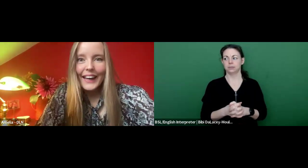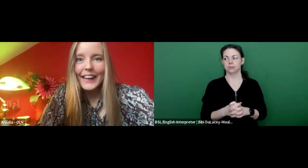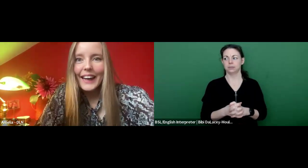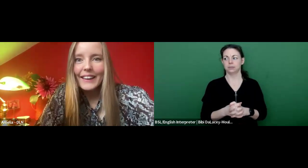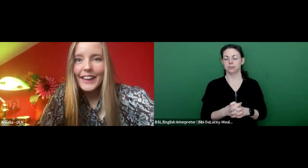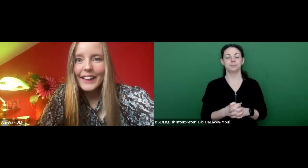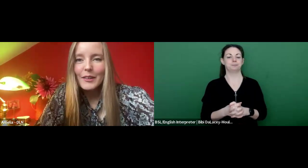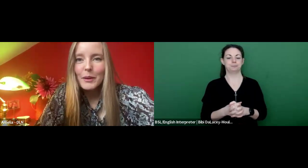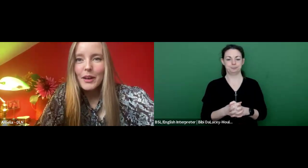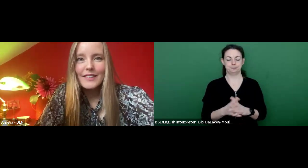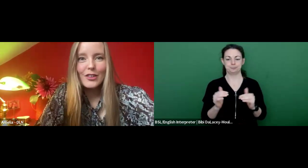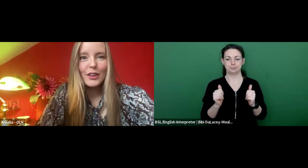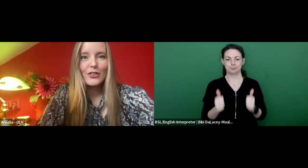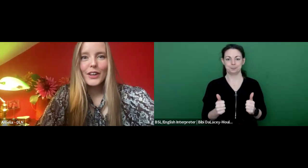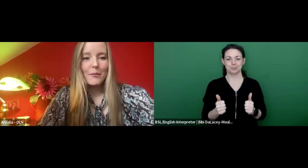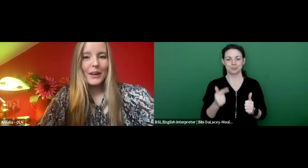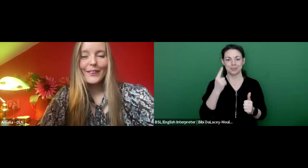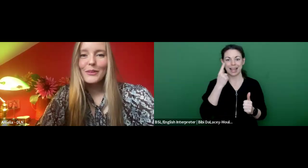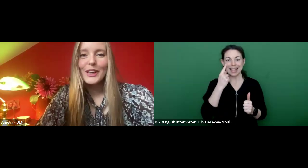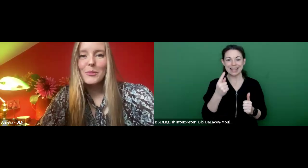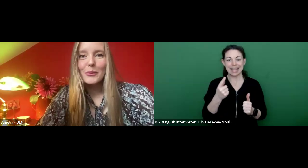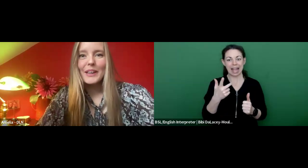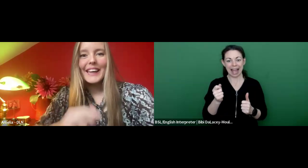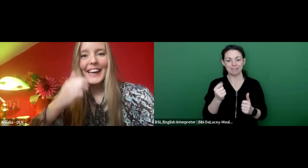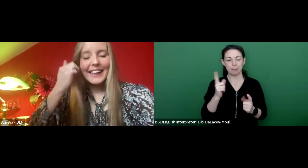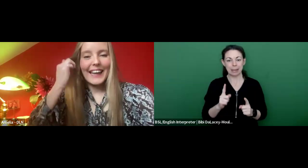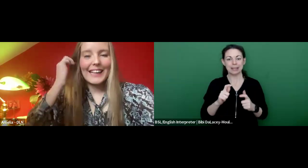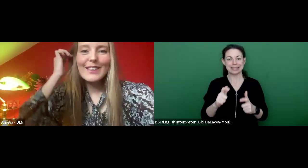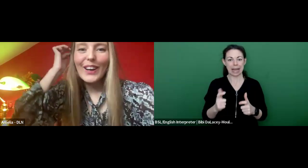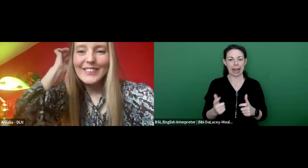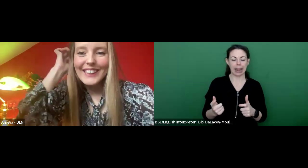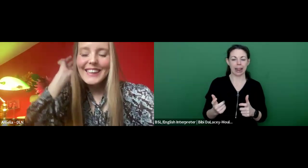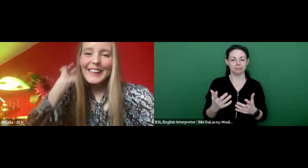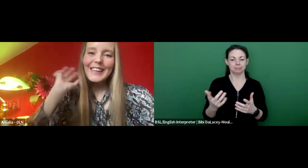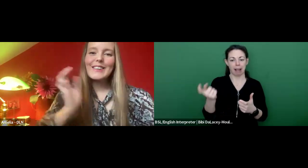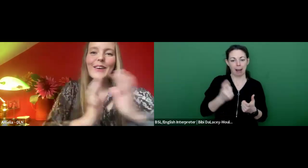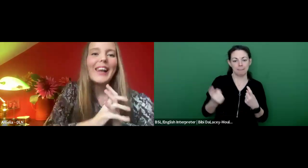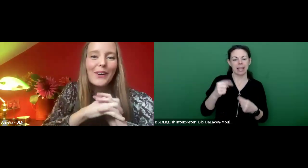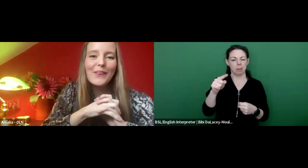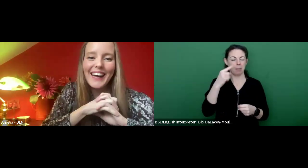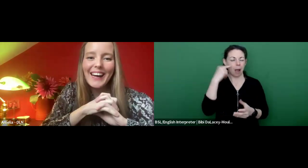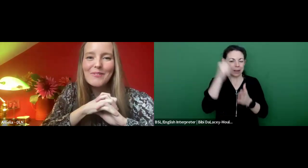Okay. I think people are still filtering in, but I think we can probably get started. So hello.